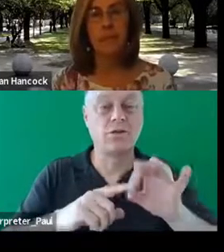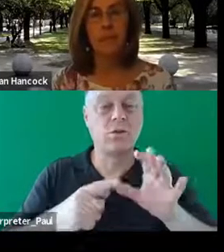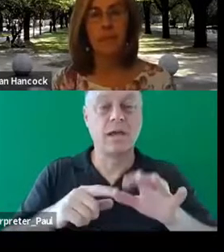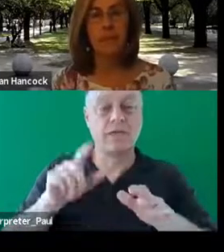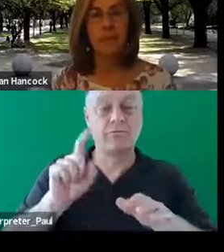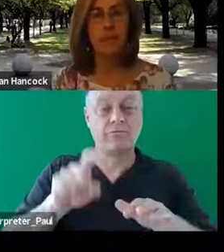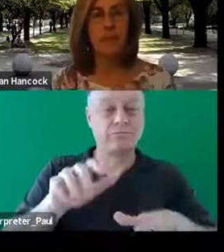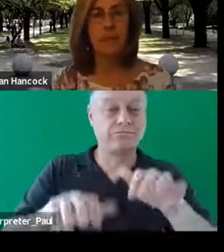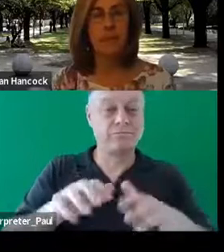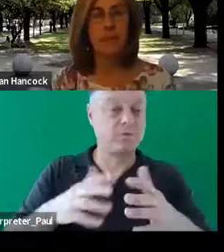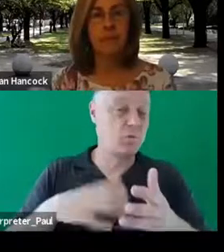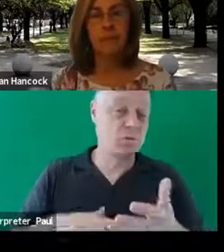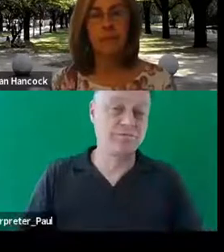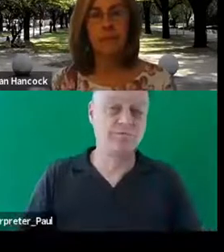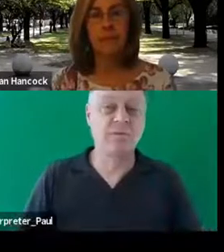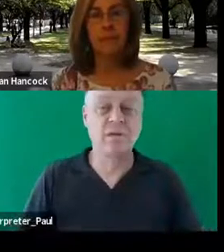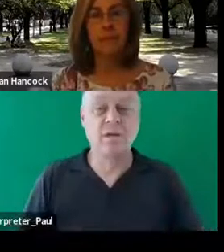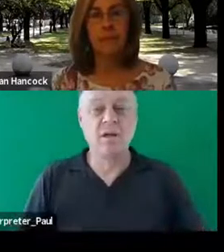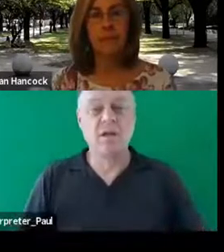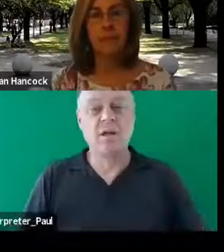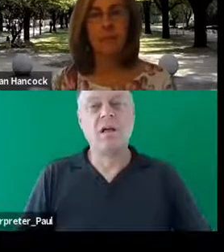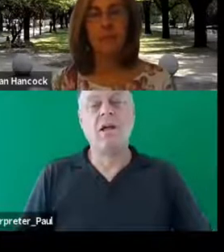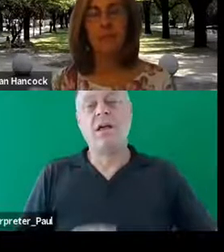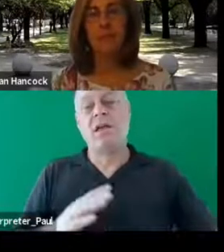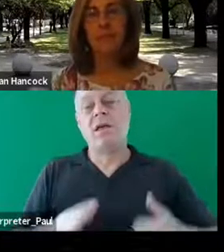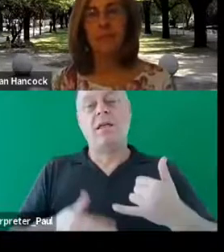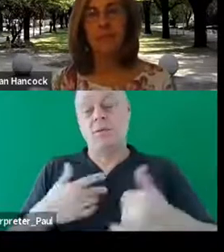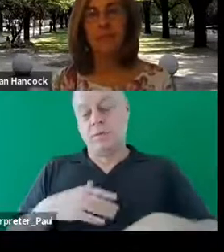questions in there and we are planning to have a bit of time at the end to answer any direct